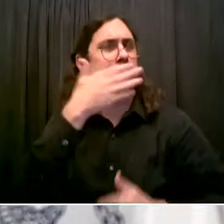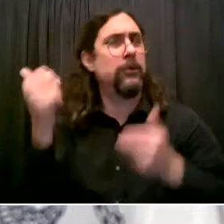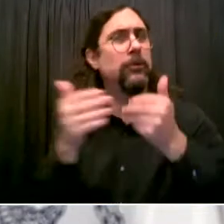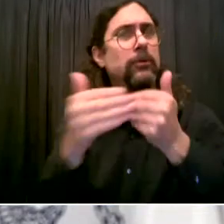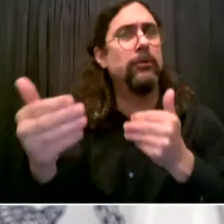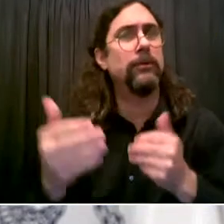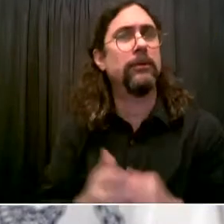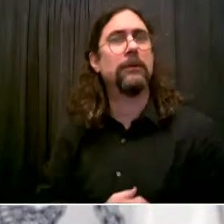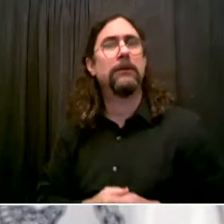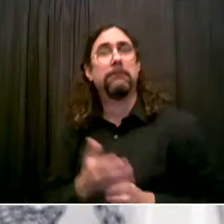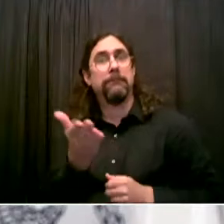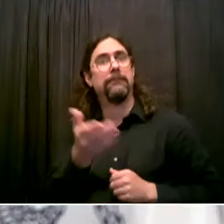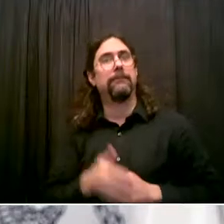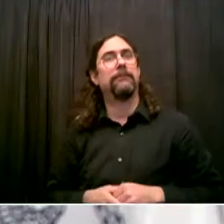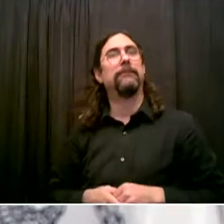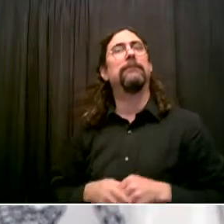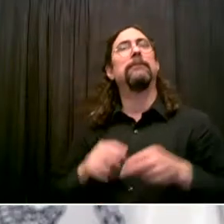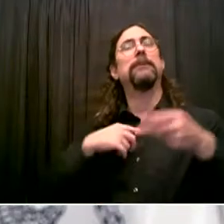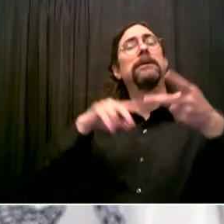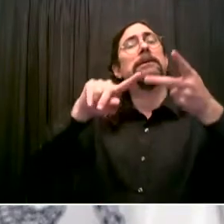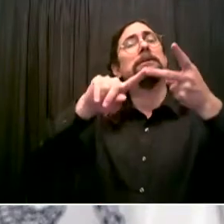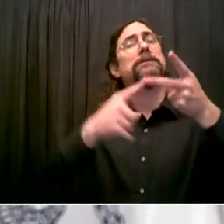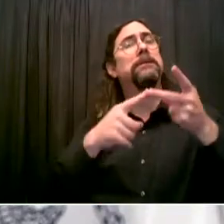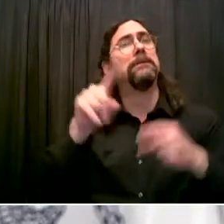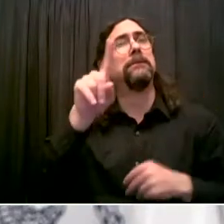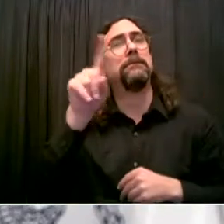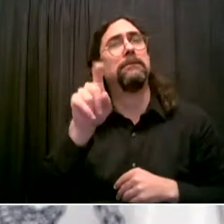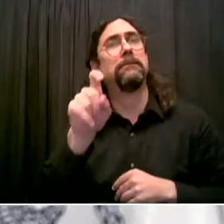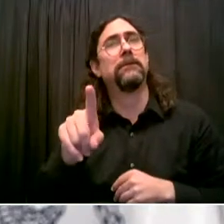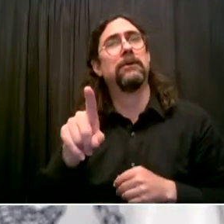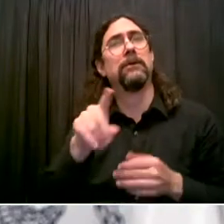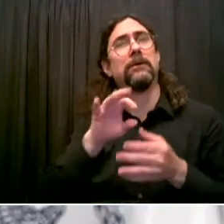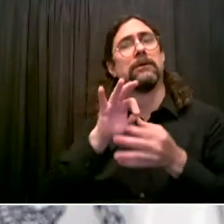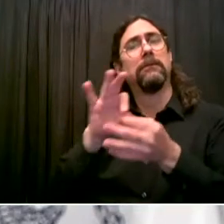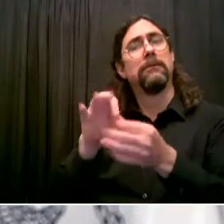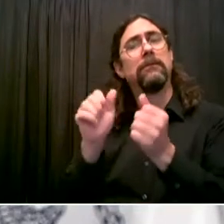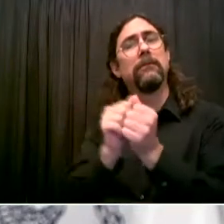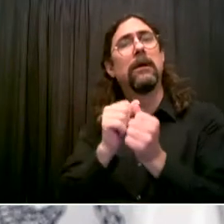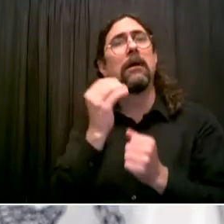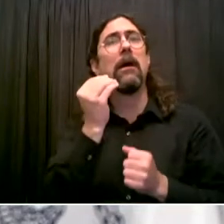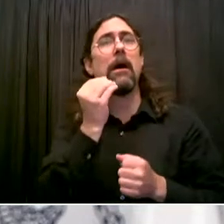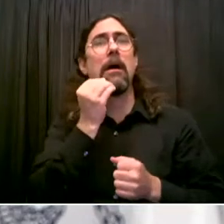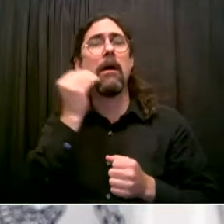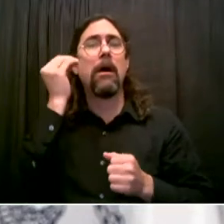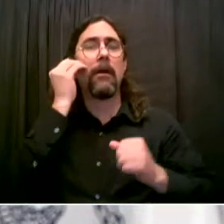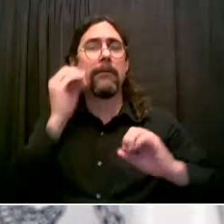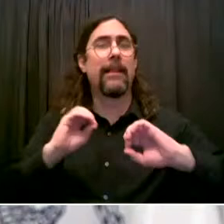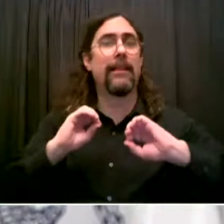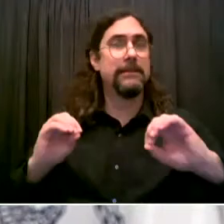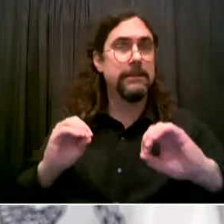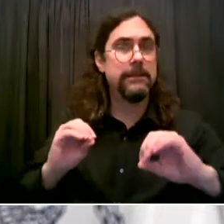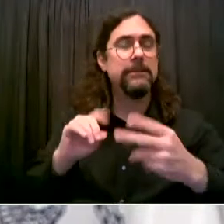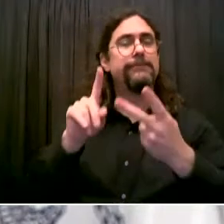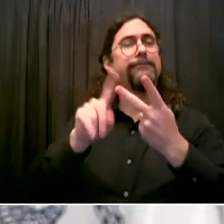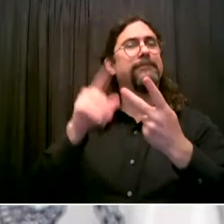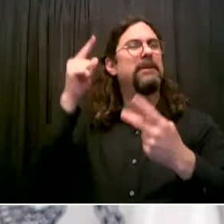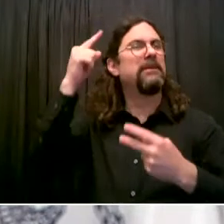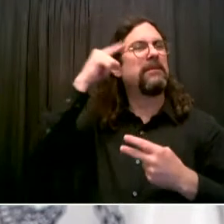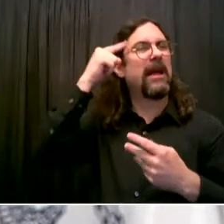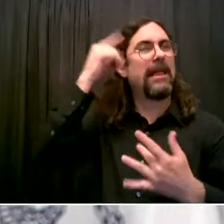YORKERS, THERE IS NO DOUBT THAT THE CRISIS HAS BEEN CRITICAL TO